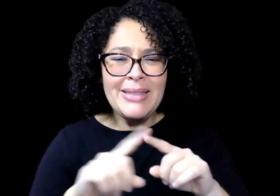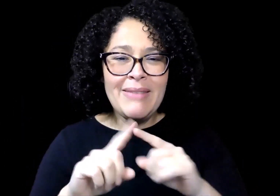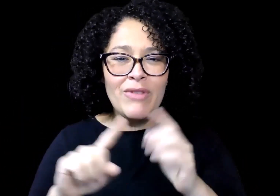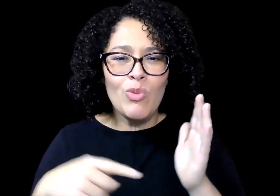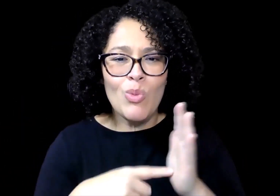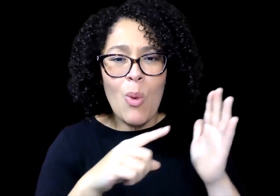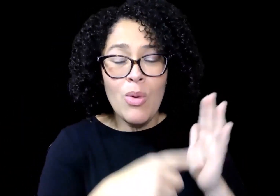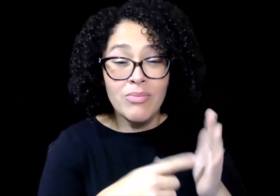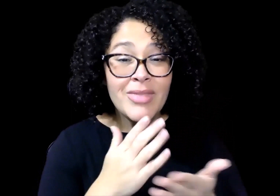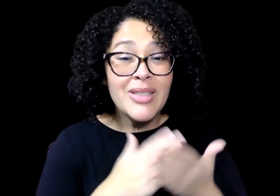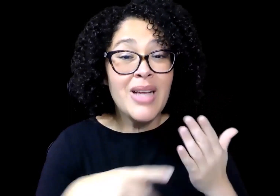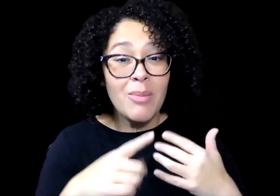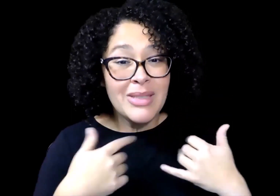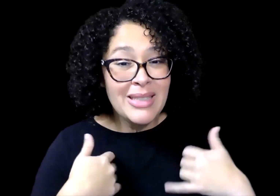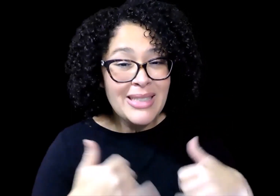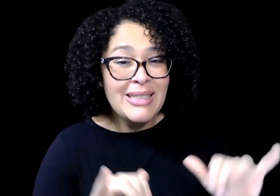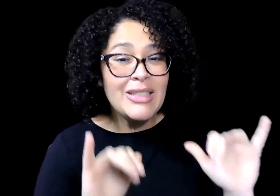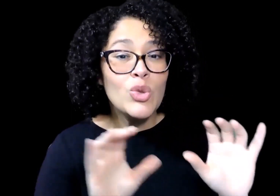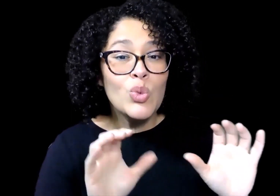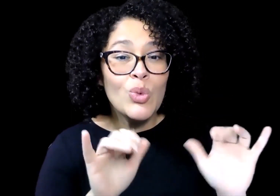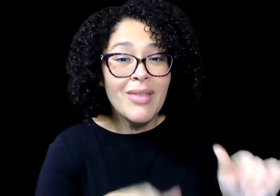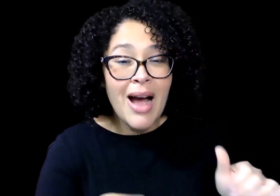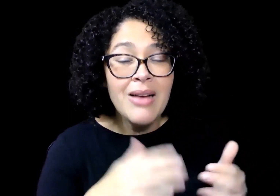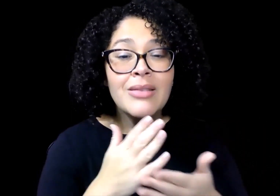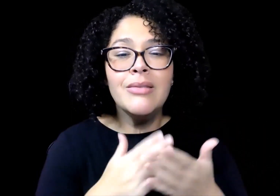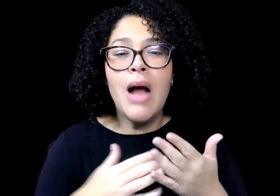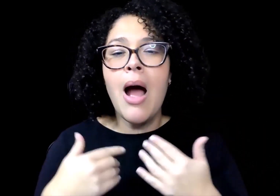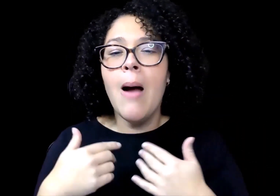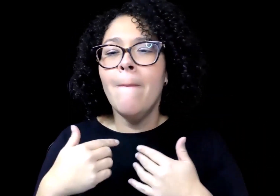I've done so many things and had so many roles in my life